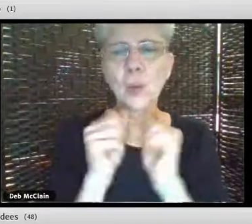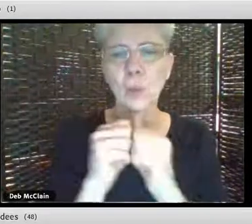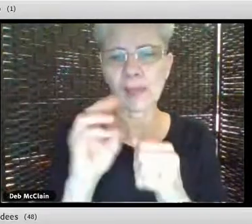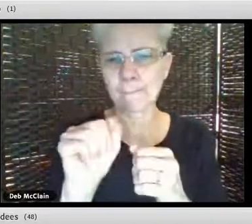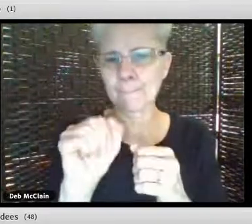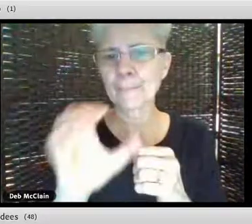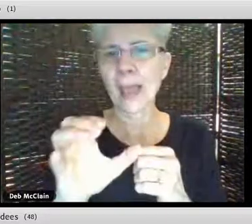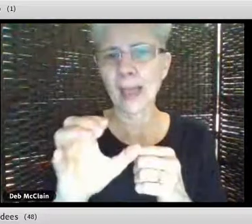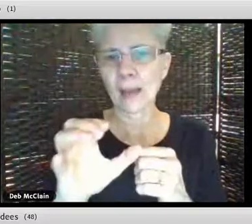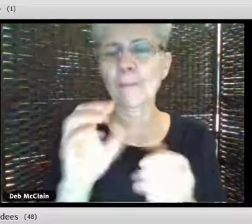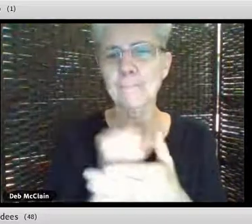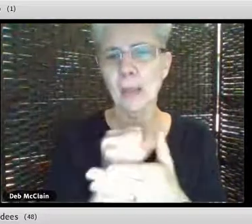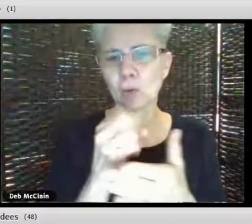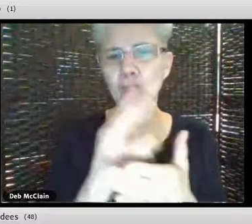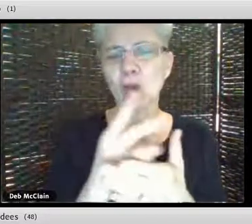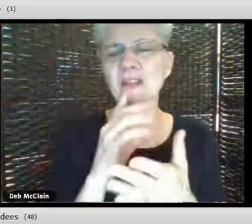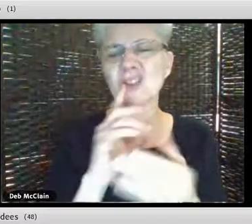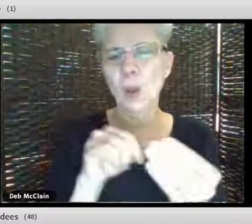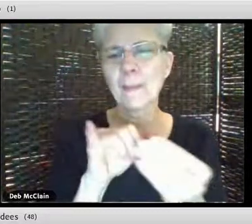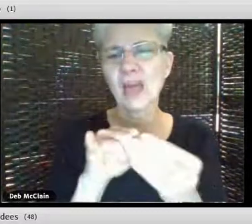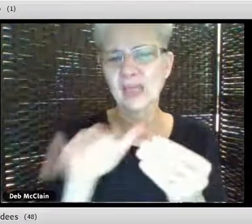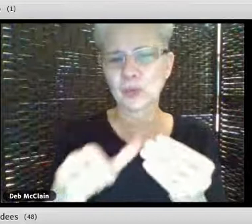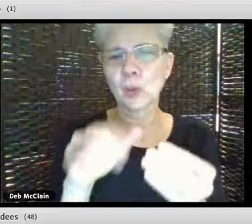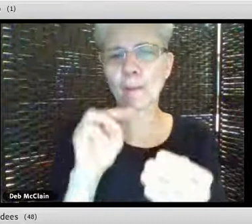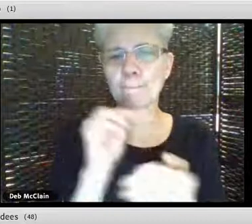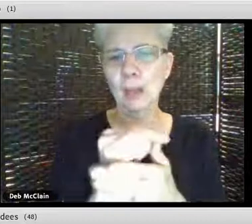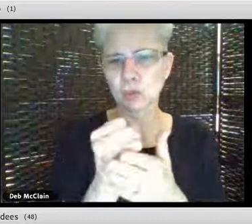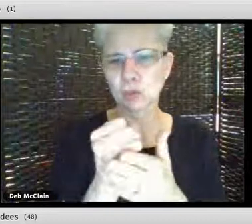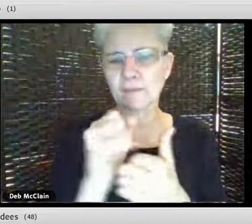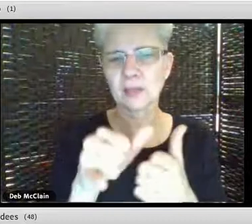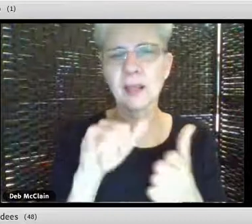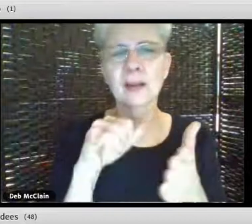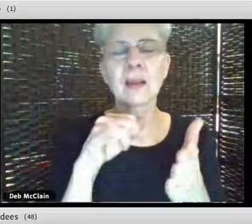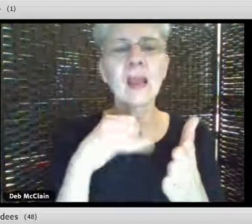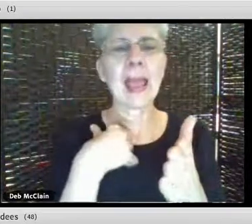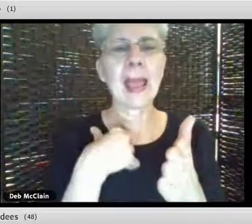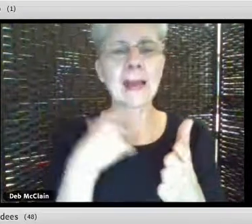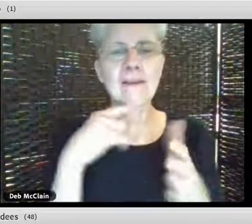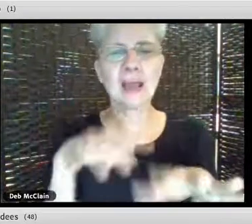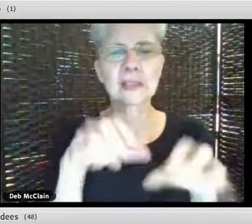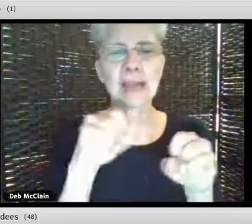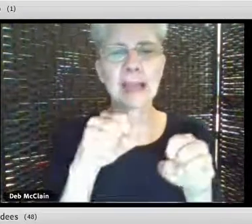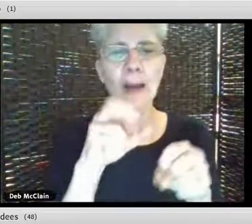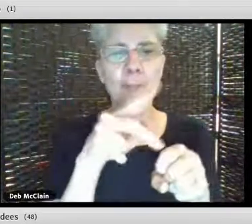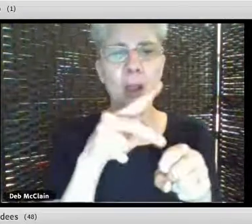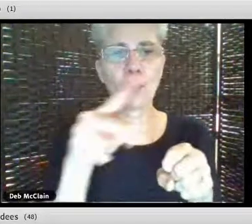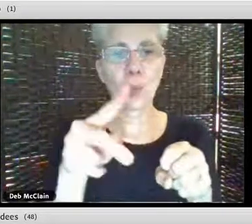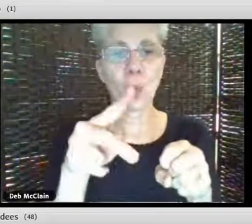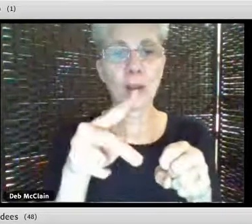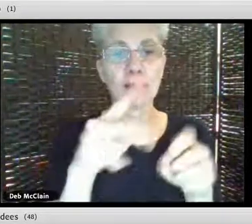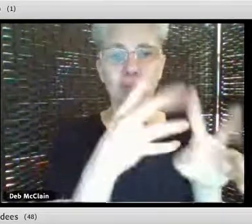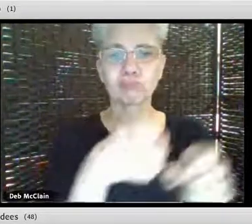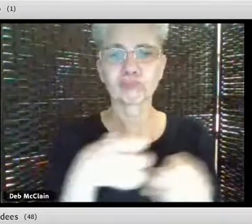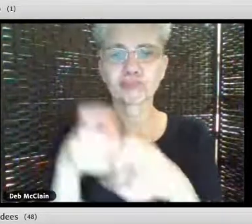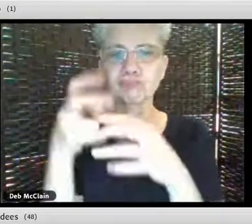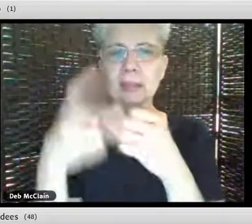and I'll talk about that in just a minute. I've actually taken a PowerPoint and saved it as a Slides,